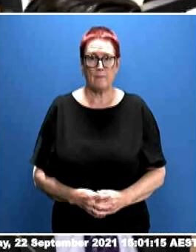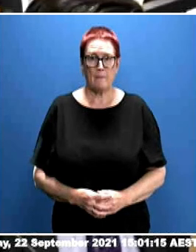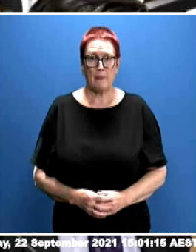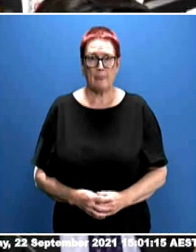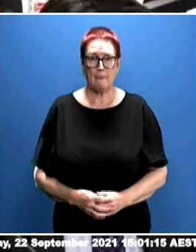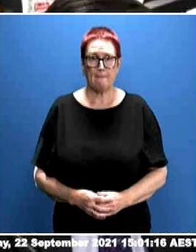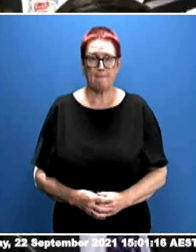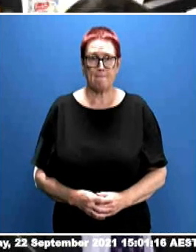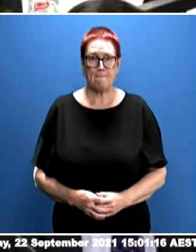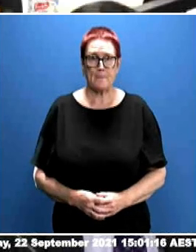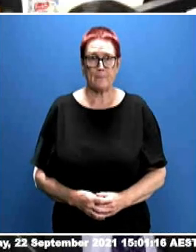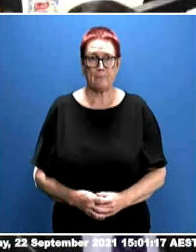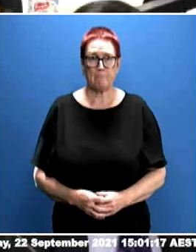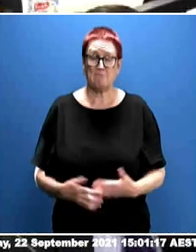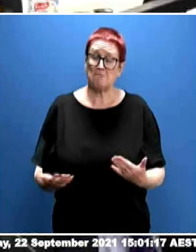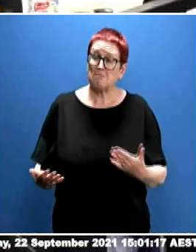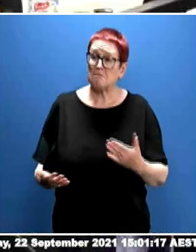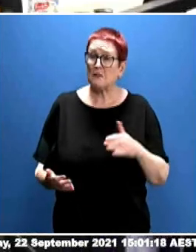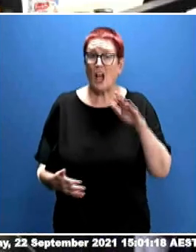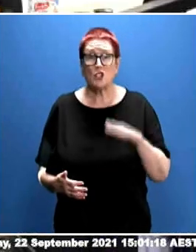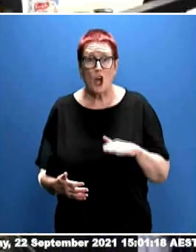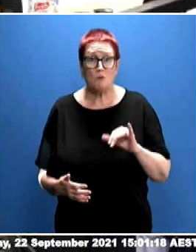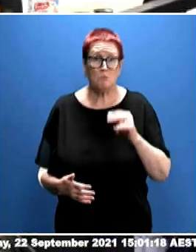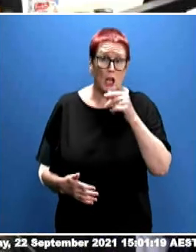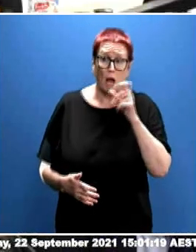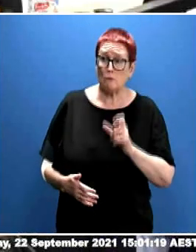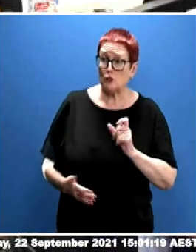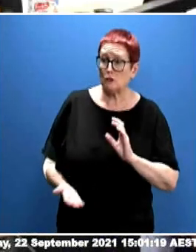When a child or a young person arrives at the Kath French Centre,